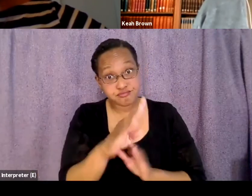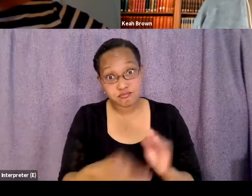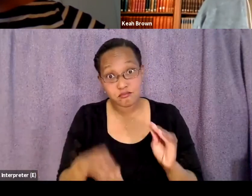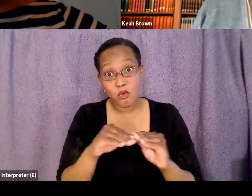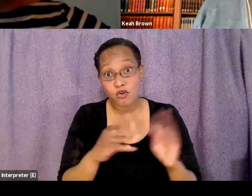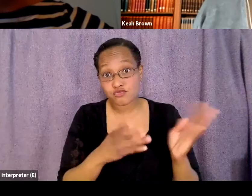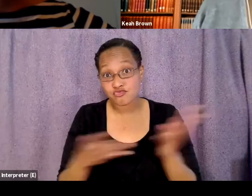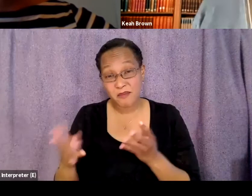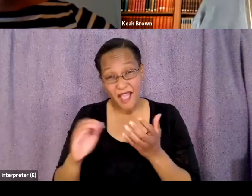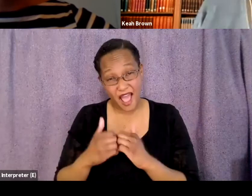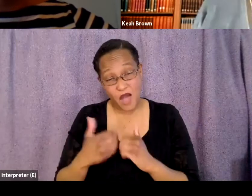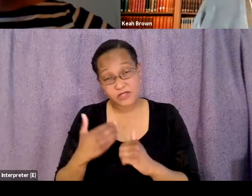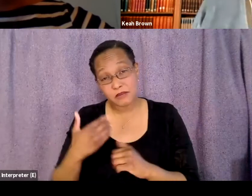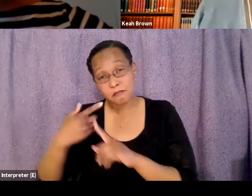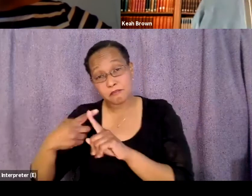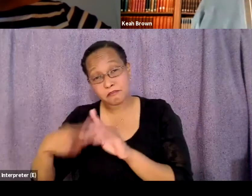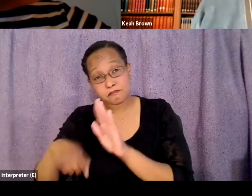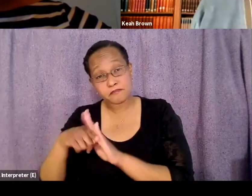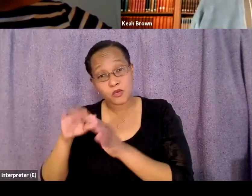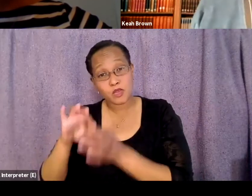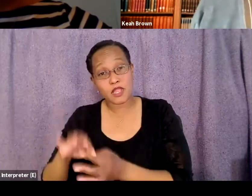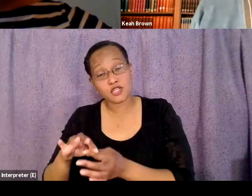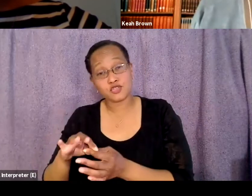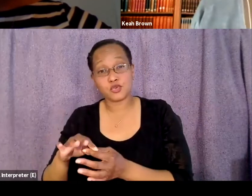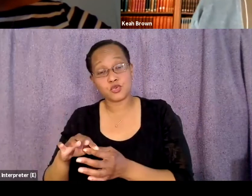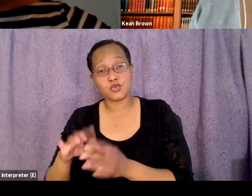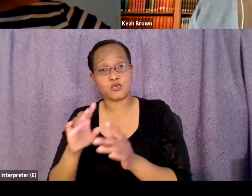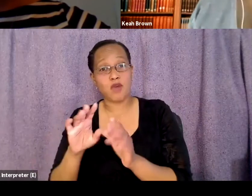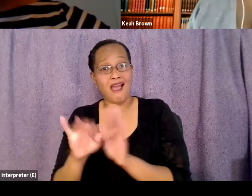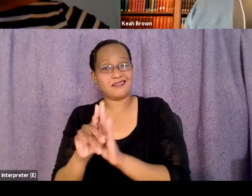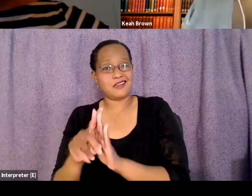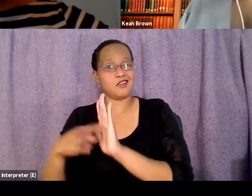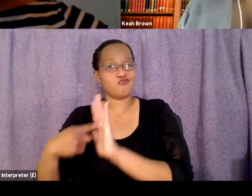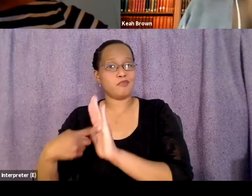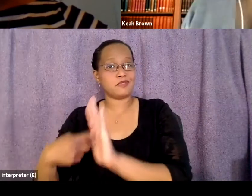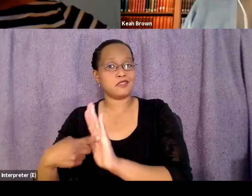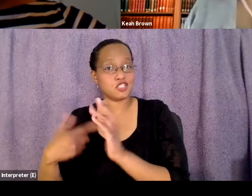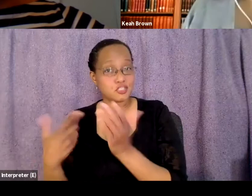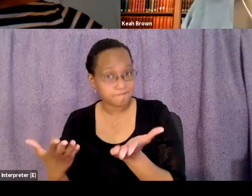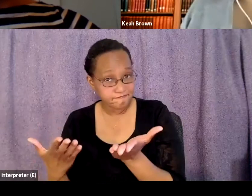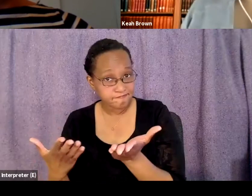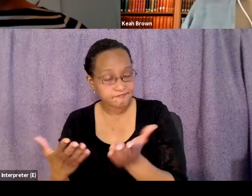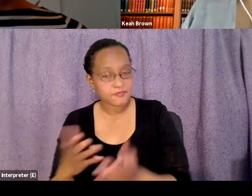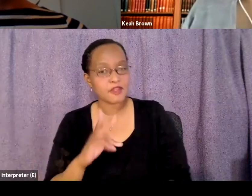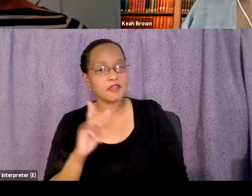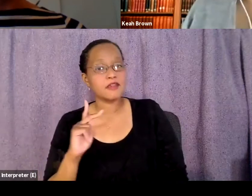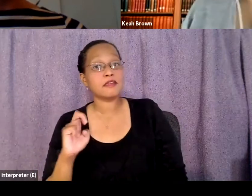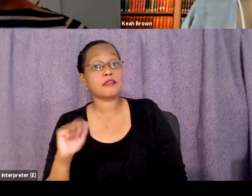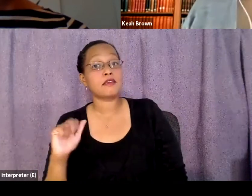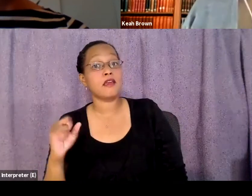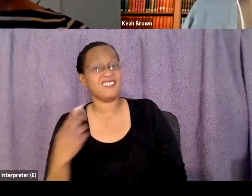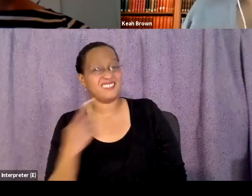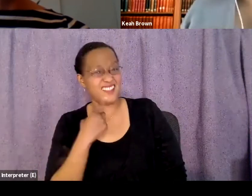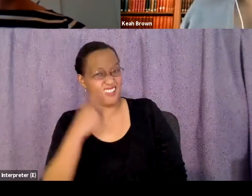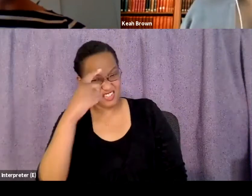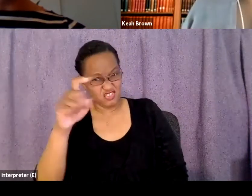Keah Brown: I think that there should be more options for us now like more chances for us